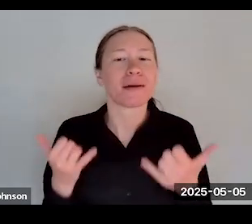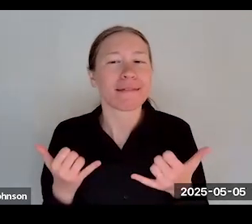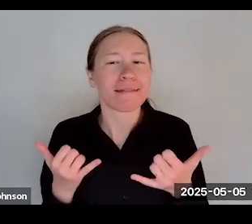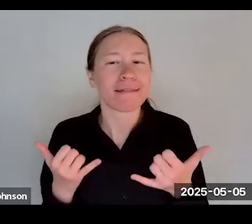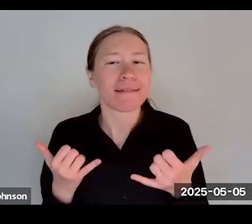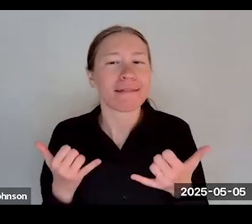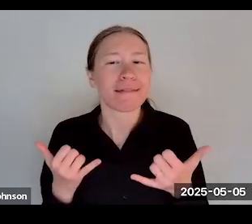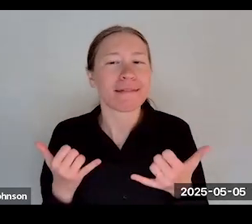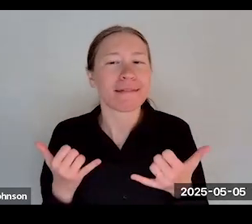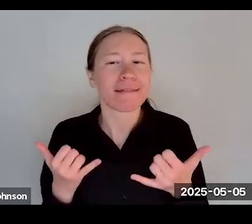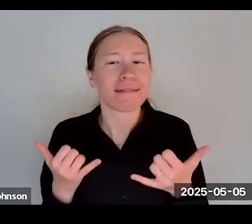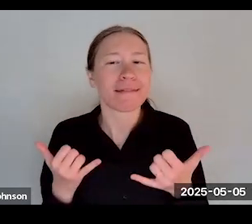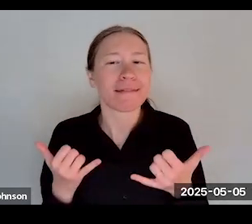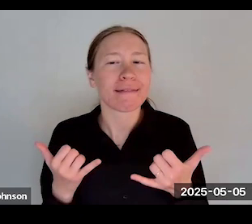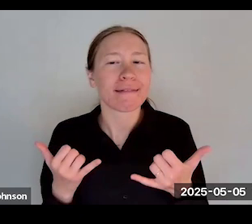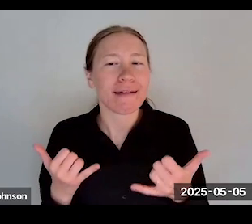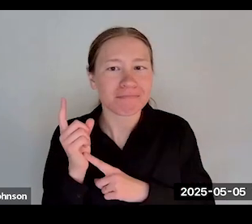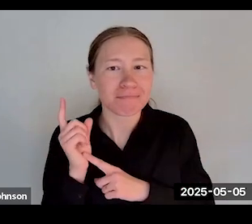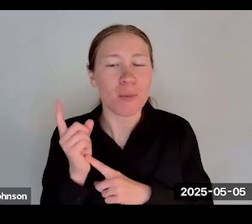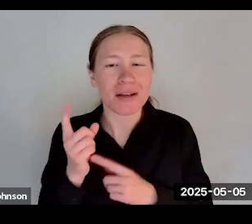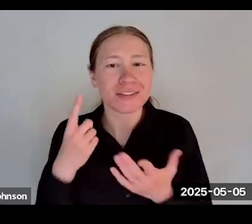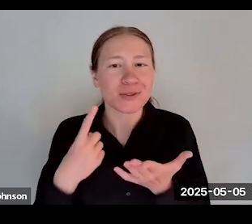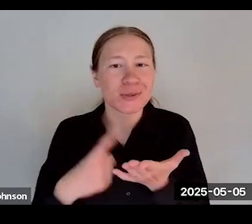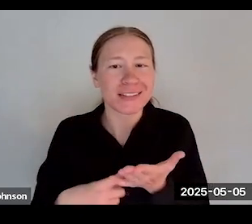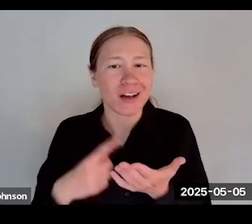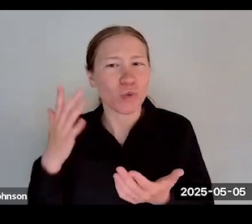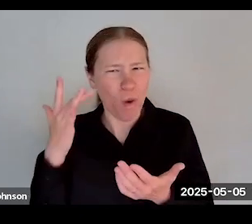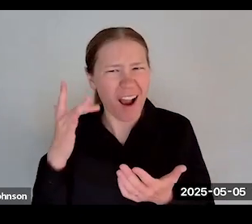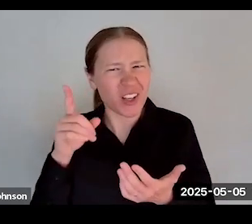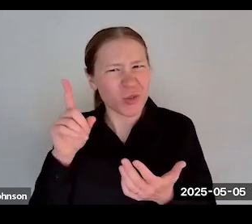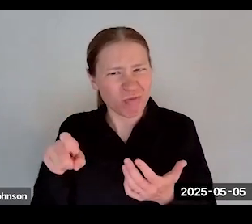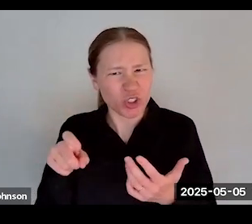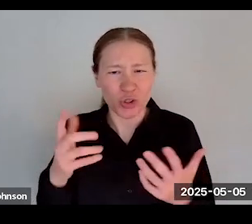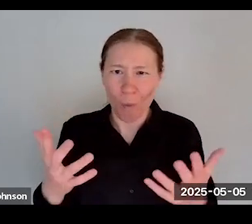why you should want to accommodate. Accommodations enable employees with disabilities